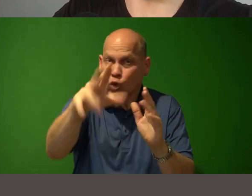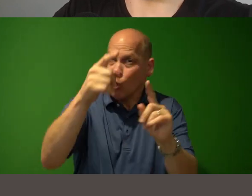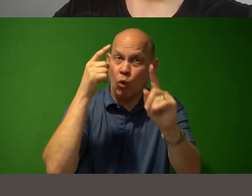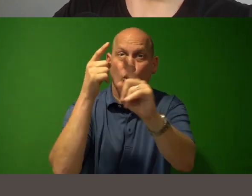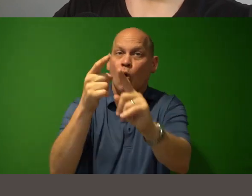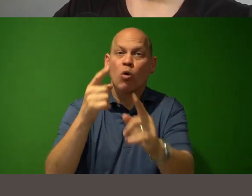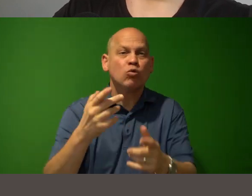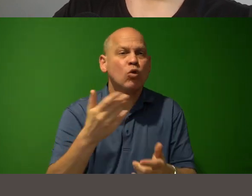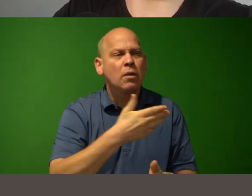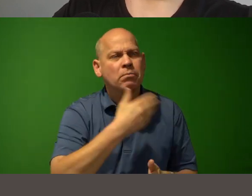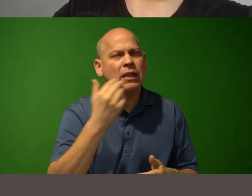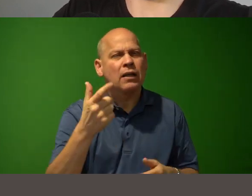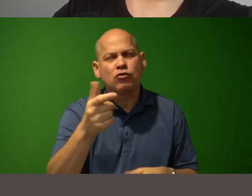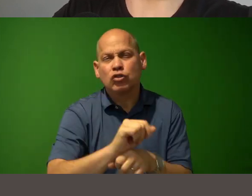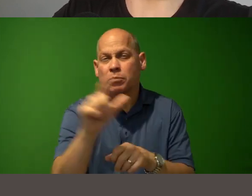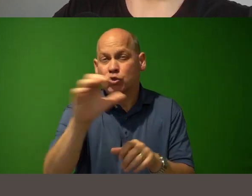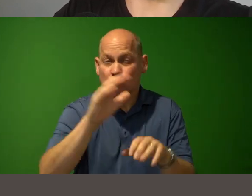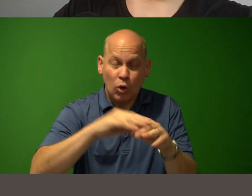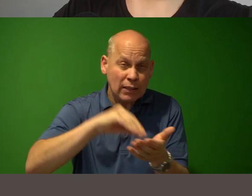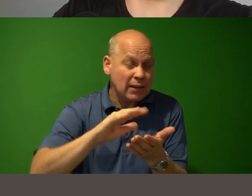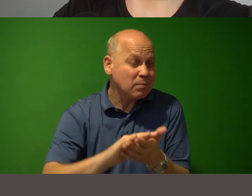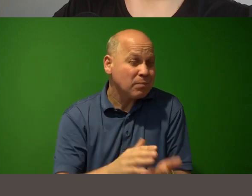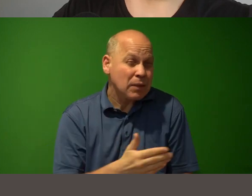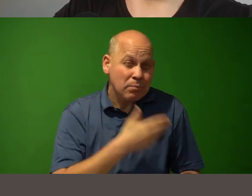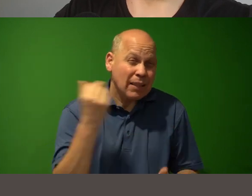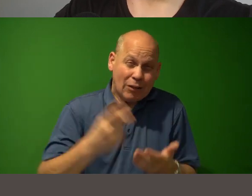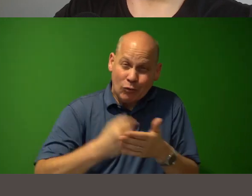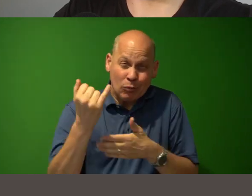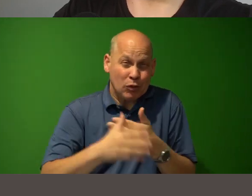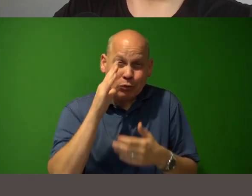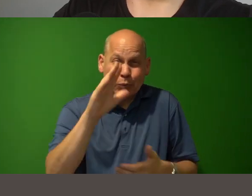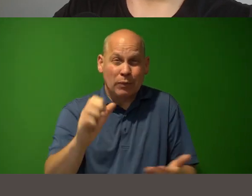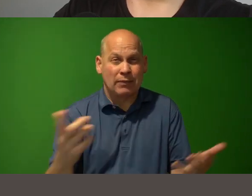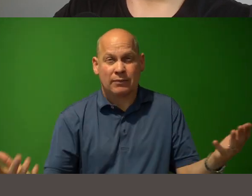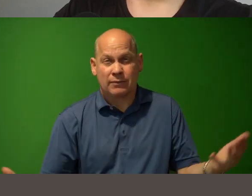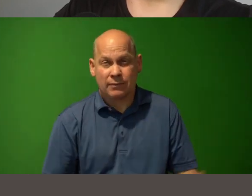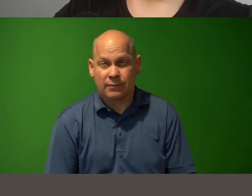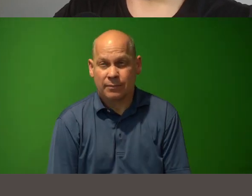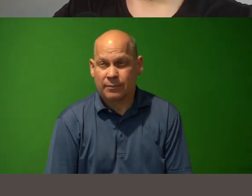So the better you can do on that, the better the project will be.